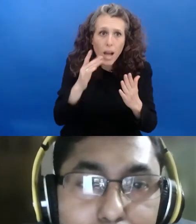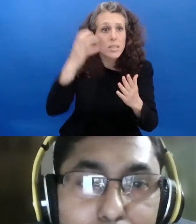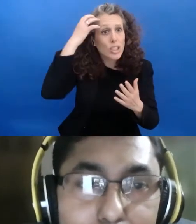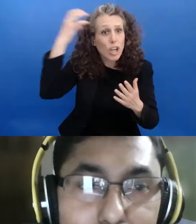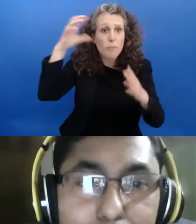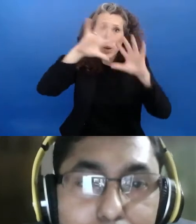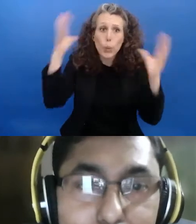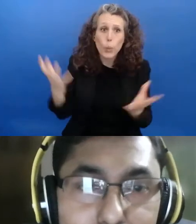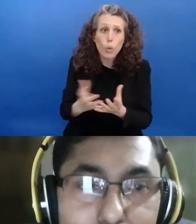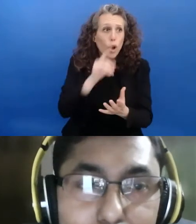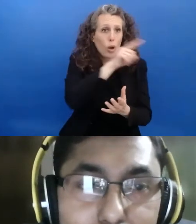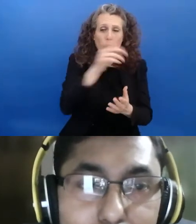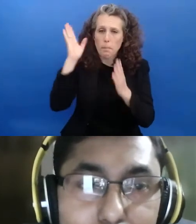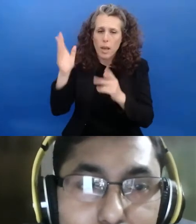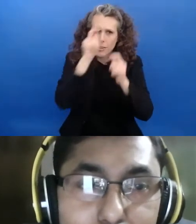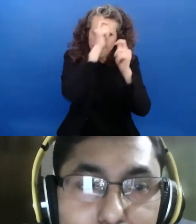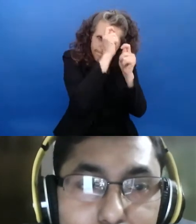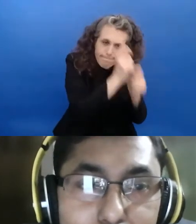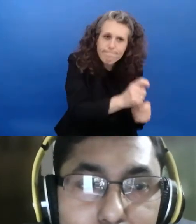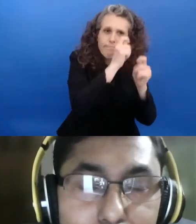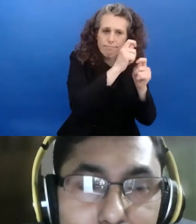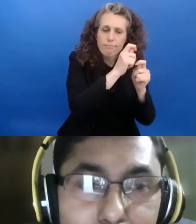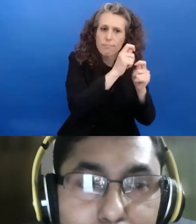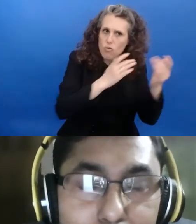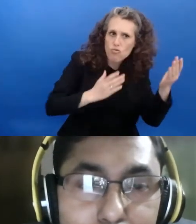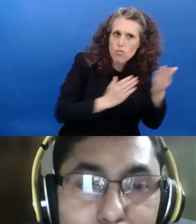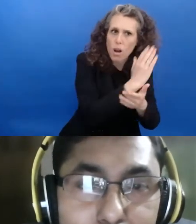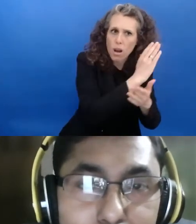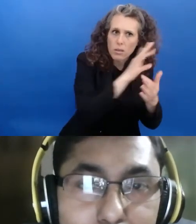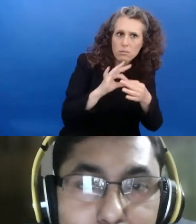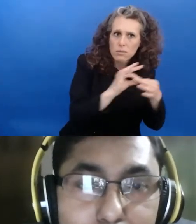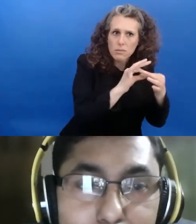to the rights of persons with disabilities according to the disposition of the crpd